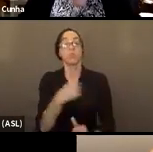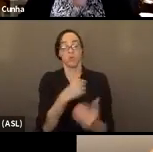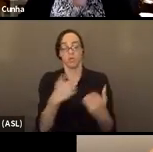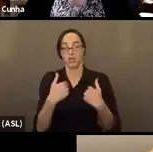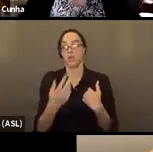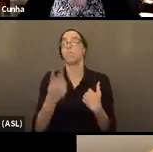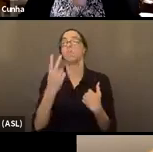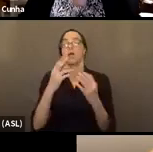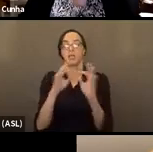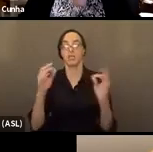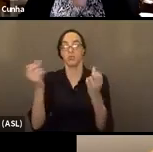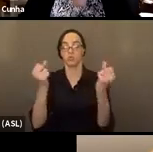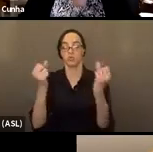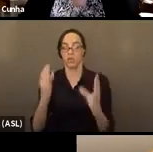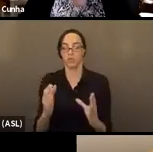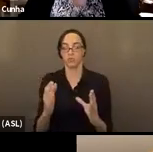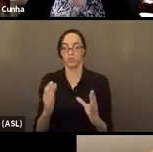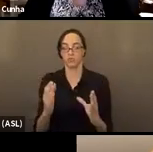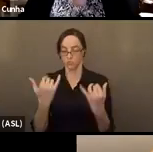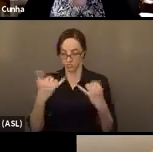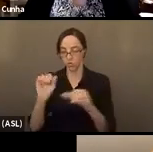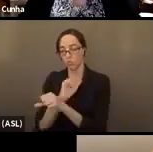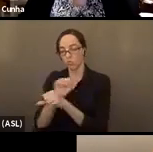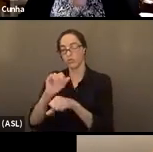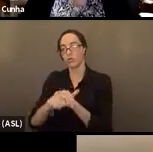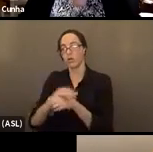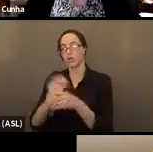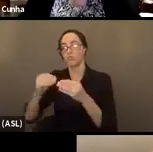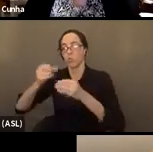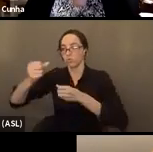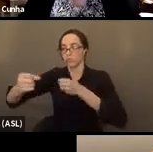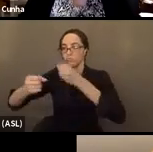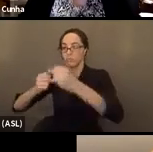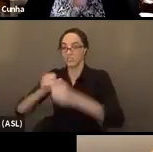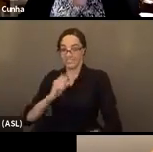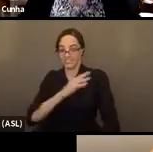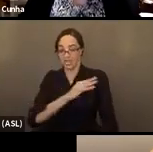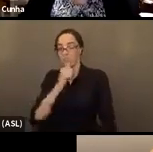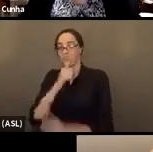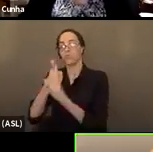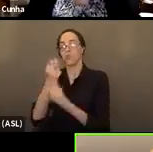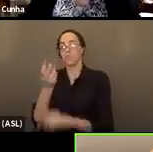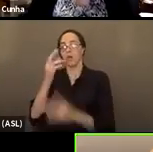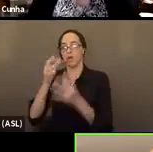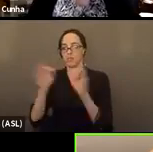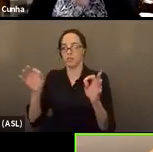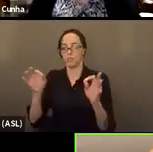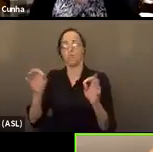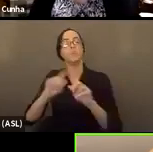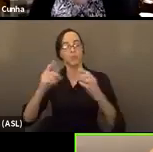still working on staff but uh we do have the drivers to help out that's great on that area